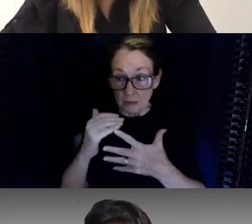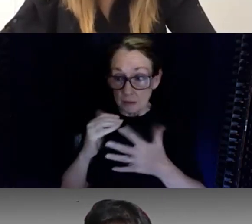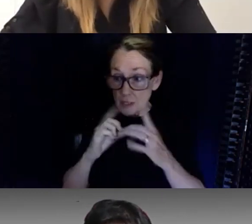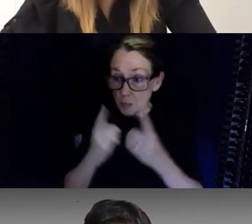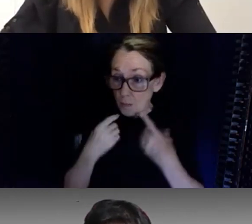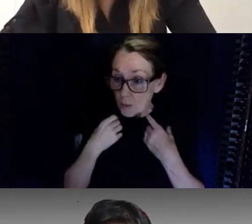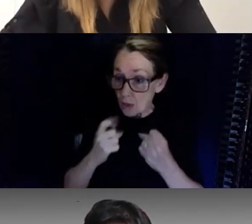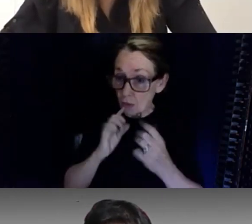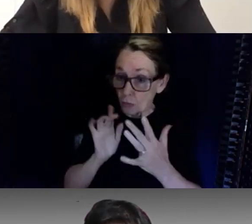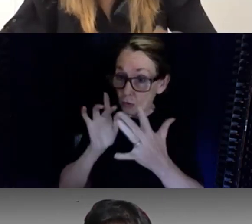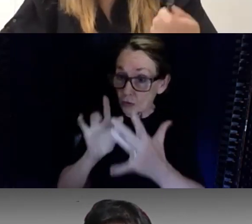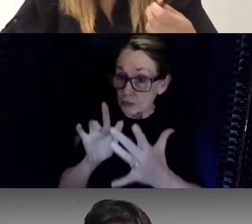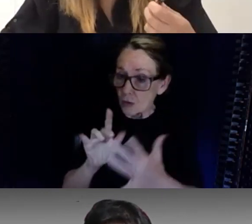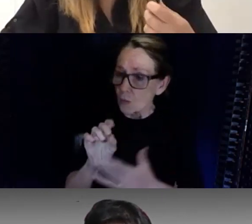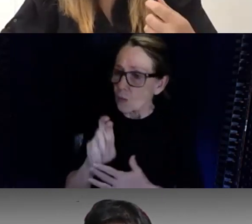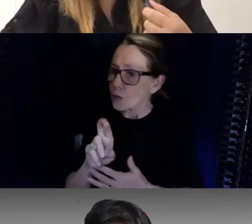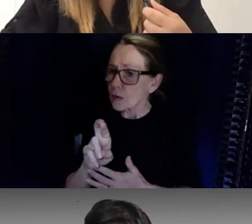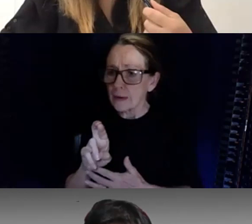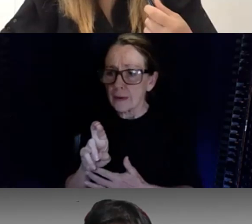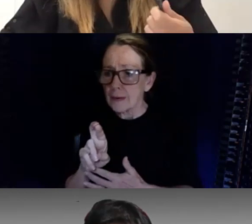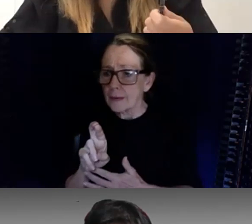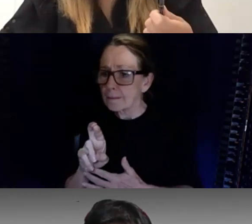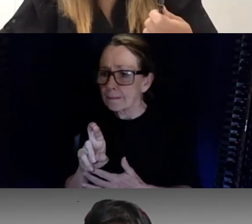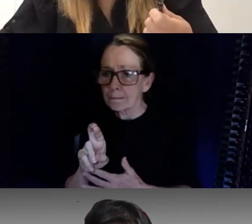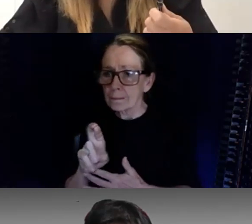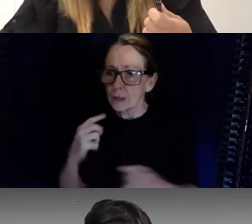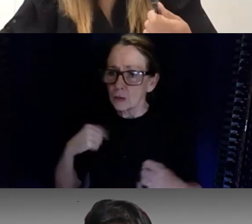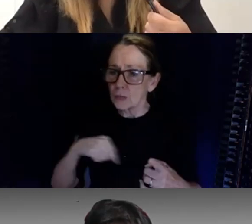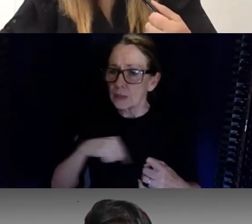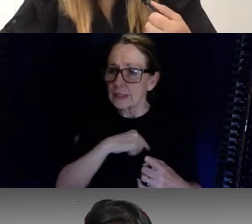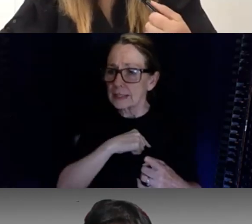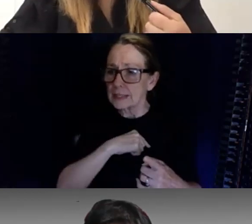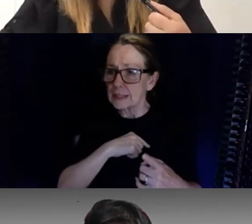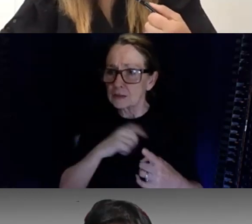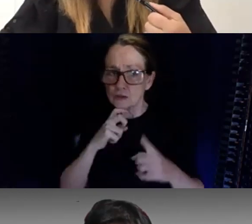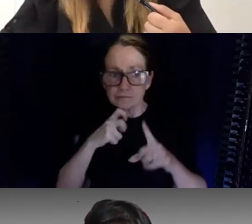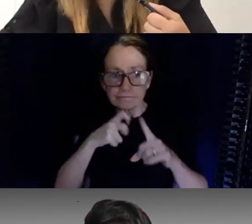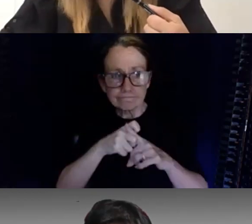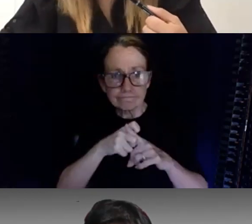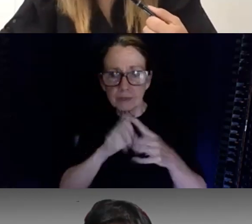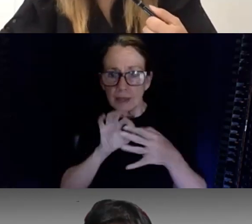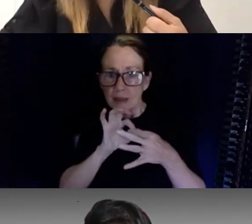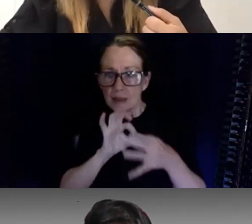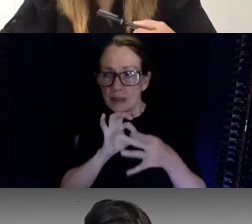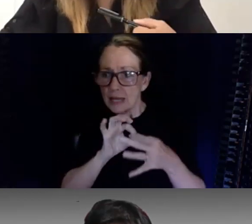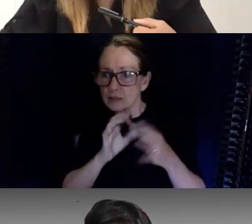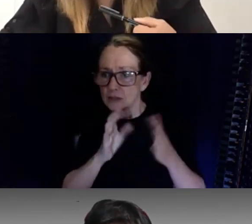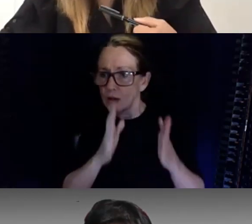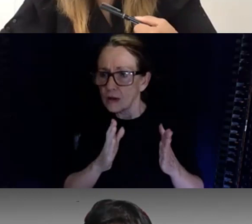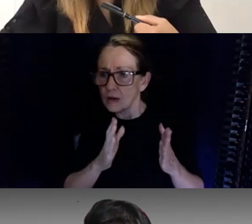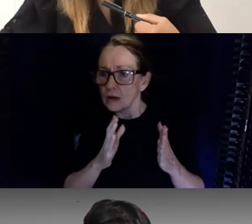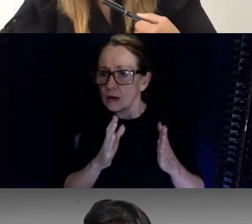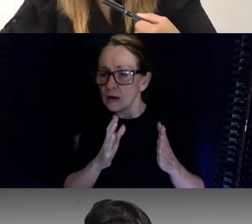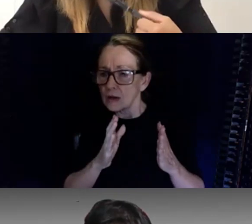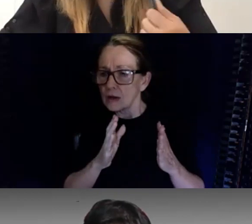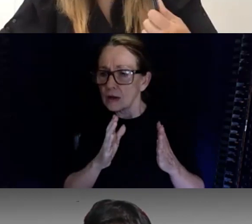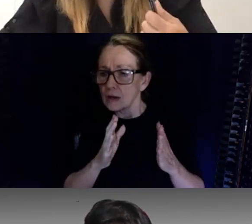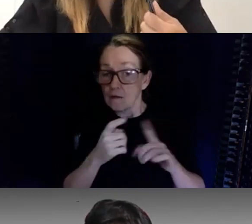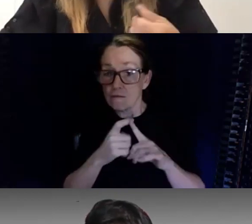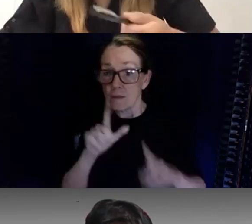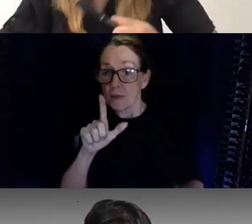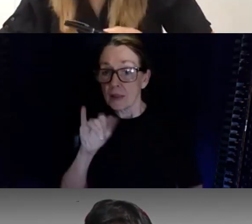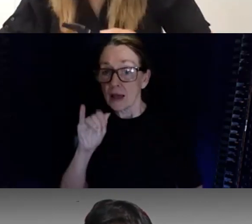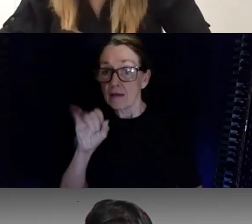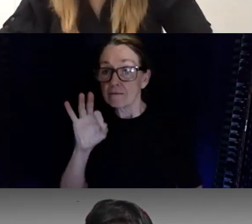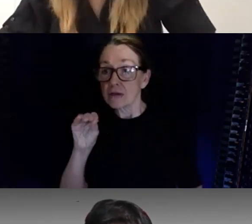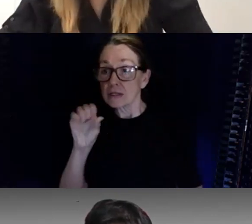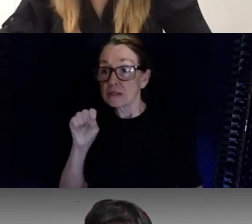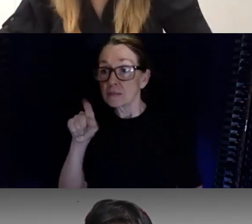AND WHAT ABOUT WITH THE HOSPITAL NETWORKS? LIFESPAN ONE OBVIOUSLY OUR BIGGEST NETWORK IN RHODE ISLAND.